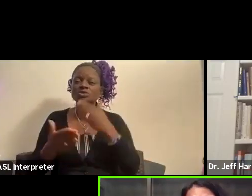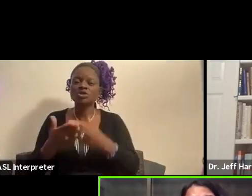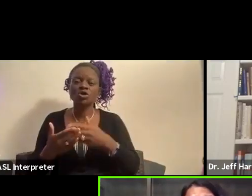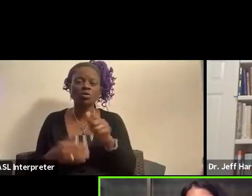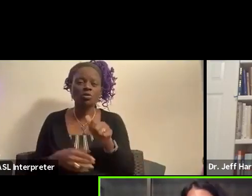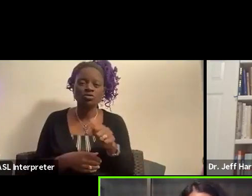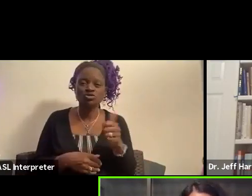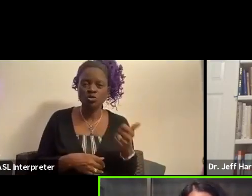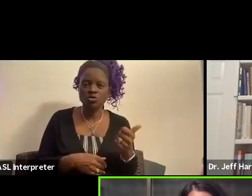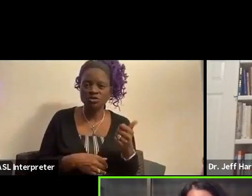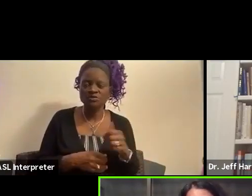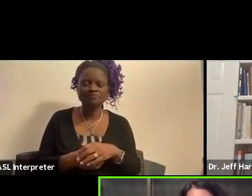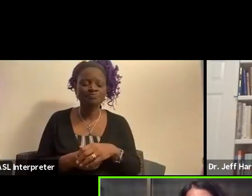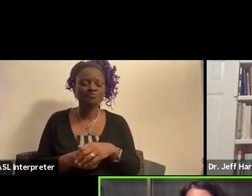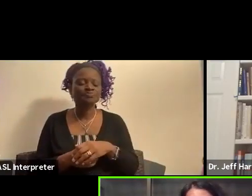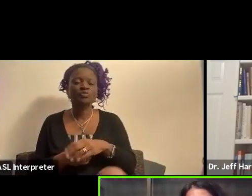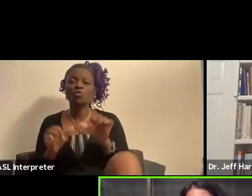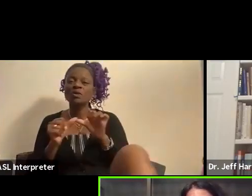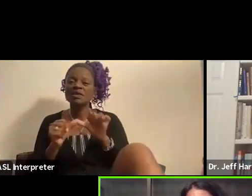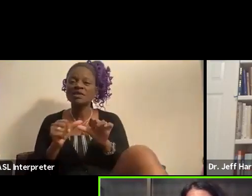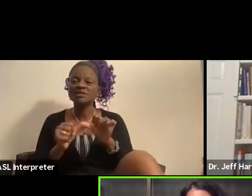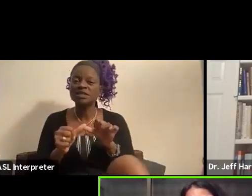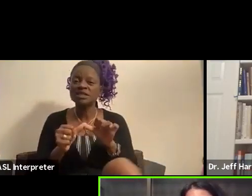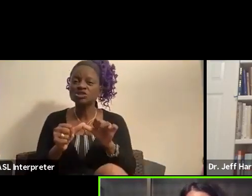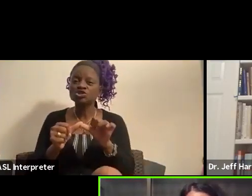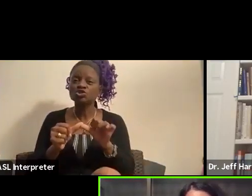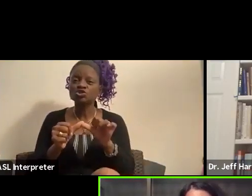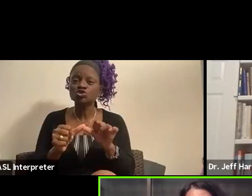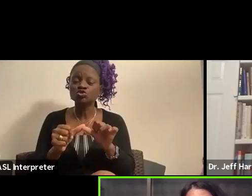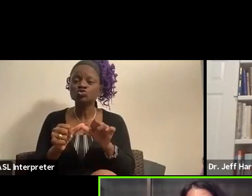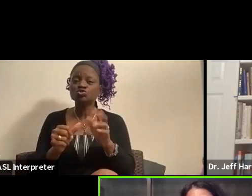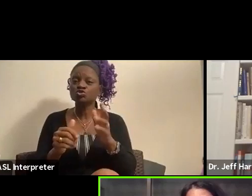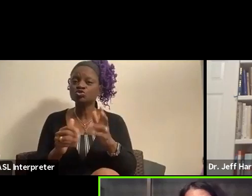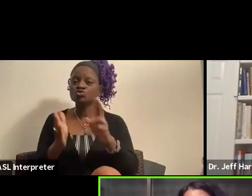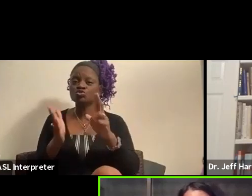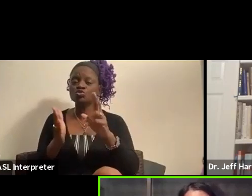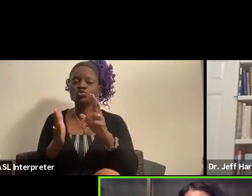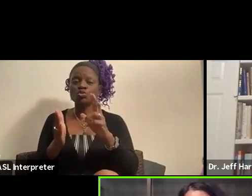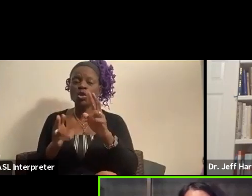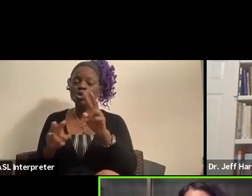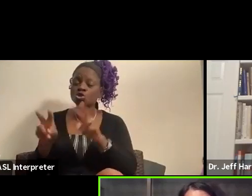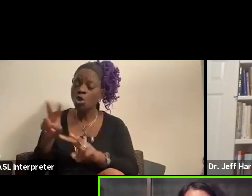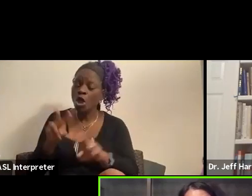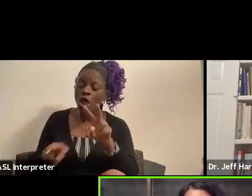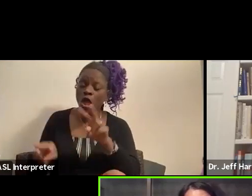We are continuing to contract or look for contracts with other